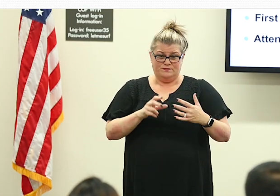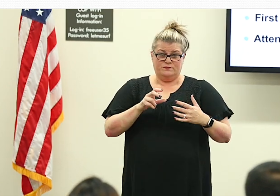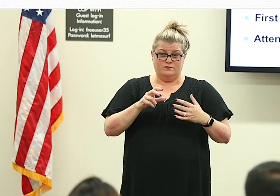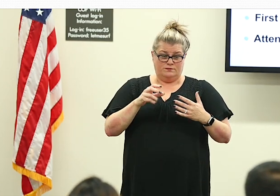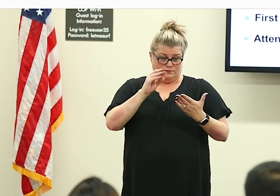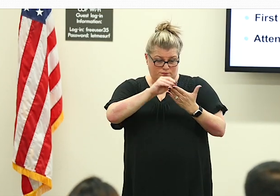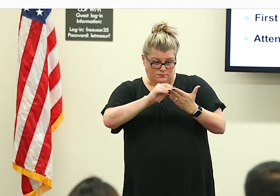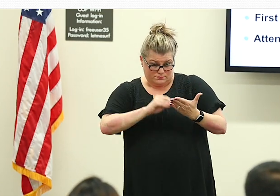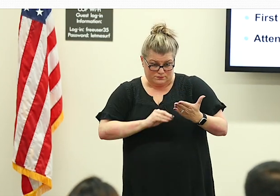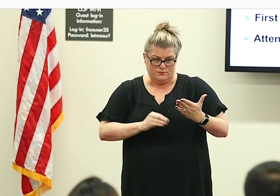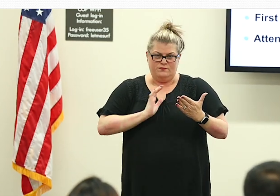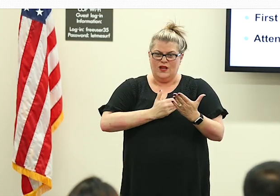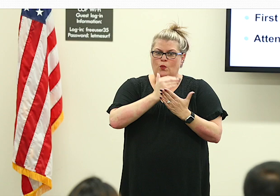with this list that we put together.